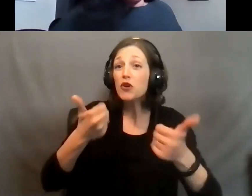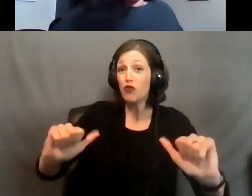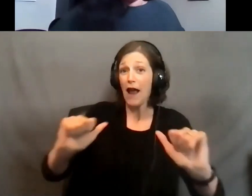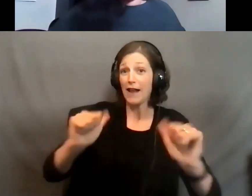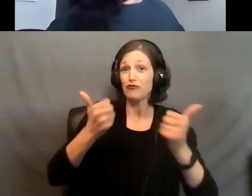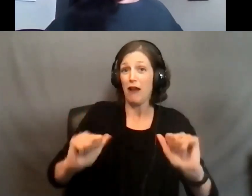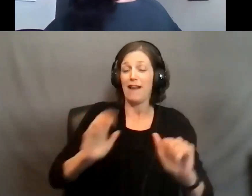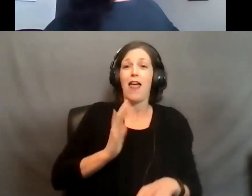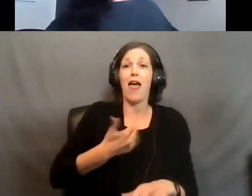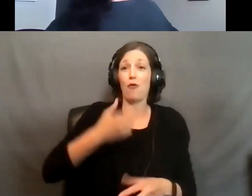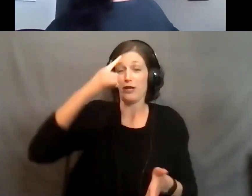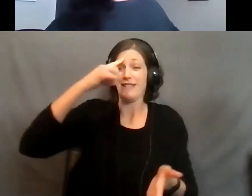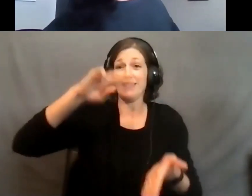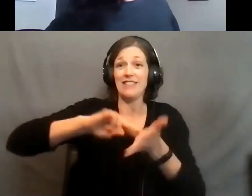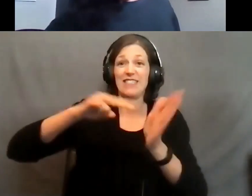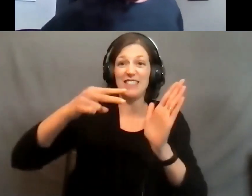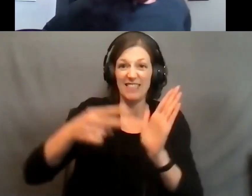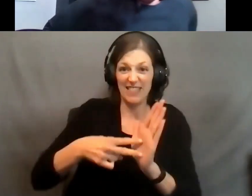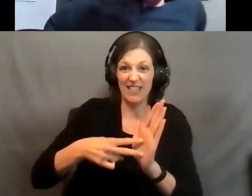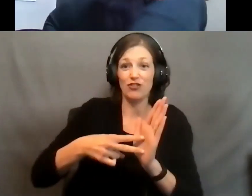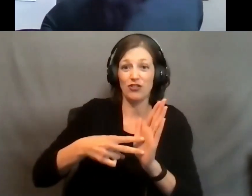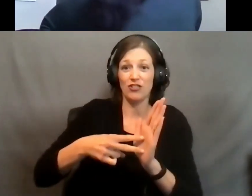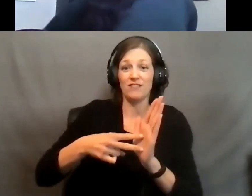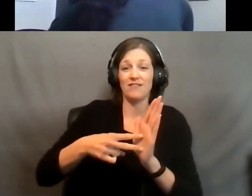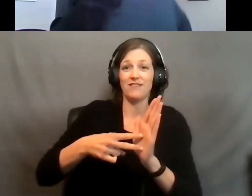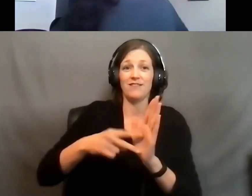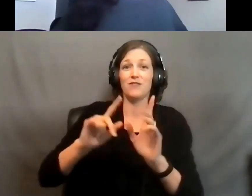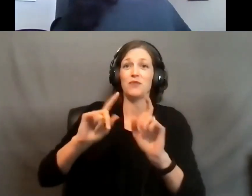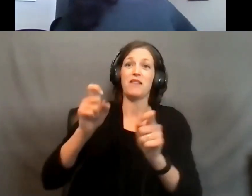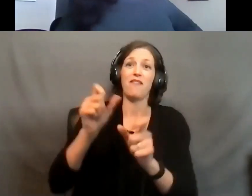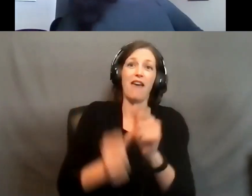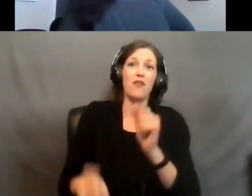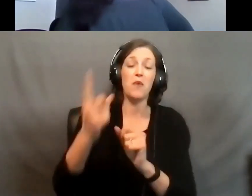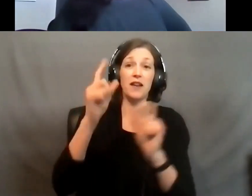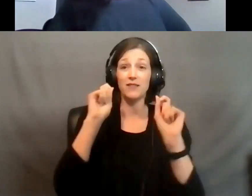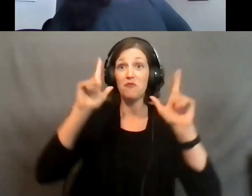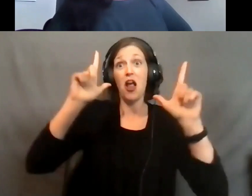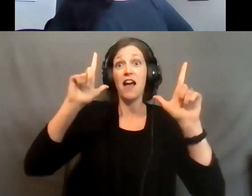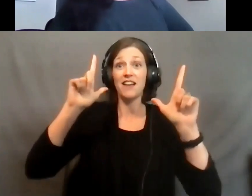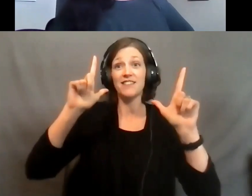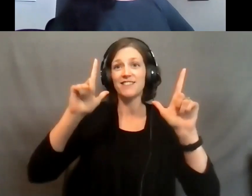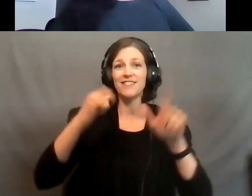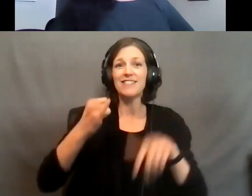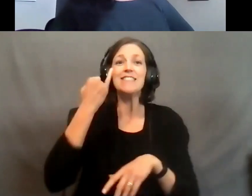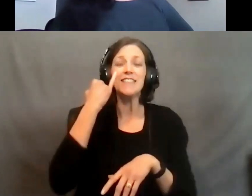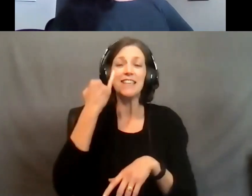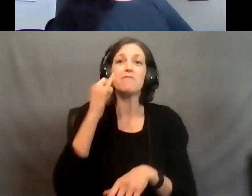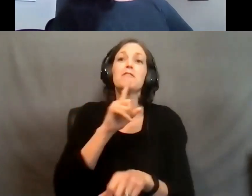We intend to give everybody a nice surprise instead of disappoint them if there 13:06:08 were pieces